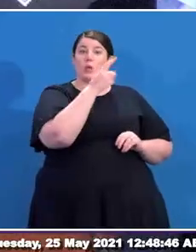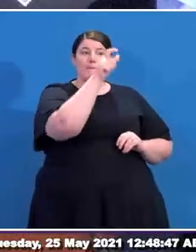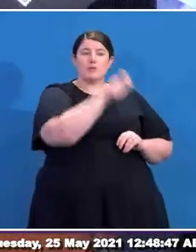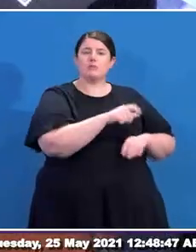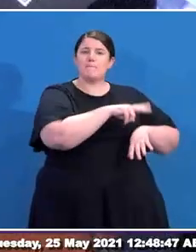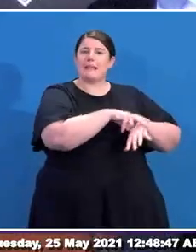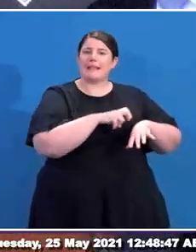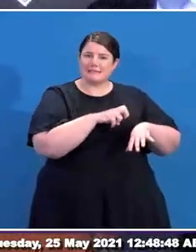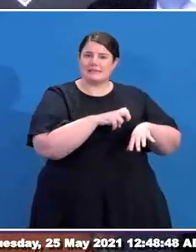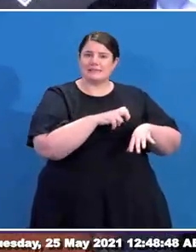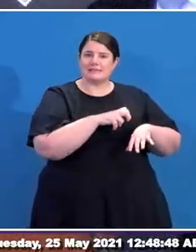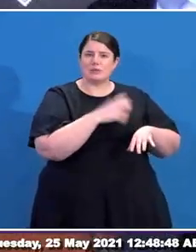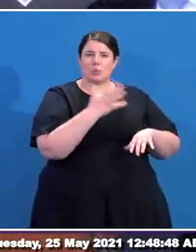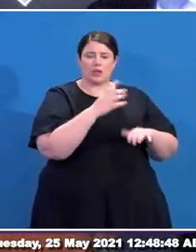at the Castle Hill police station.